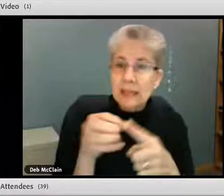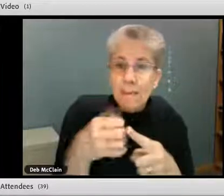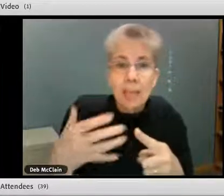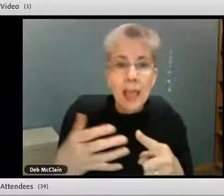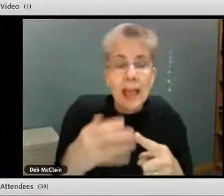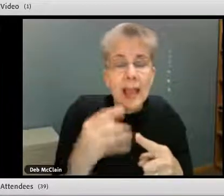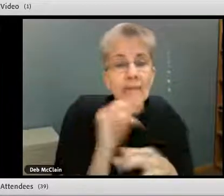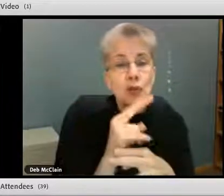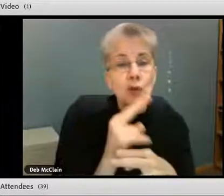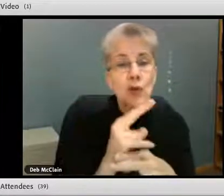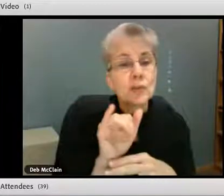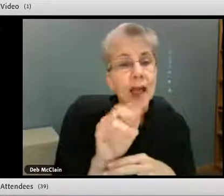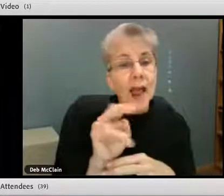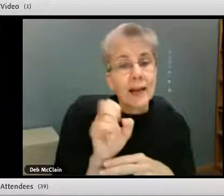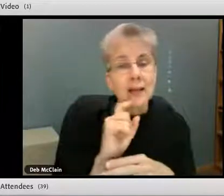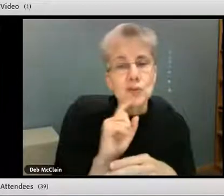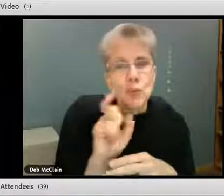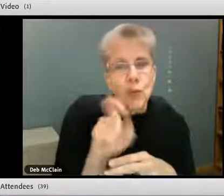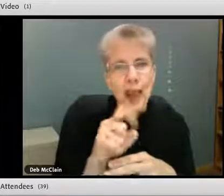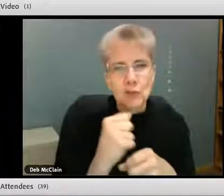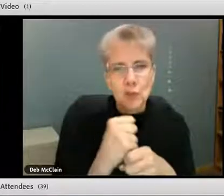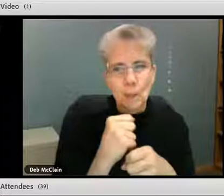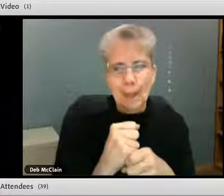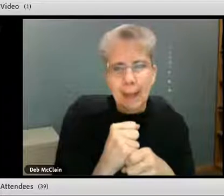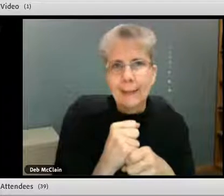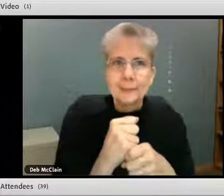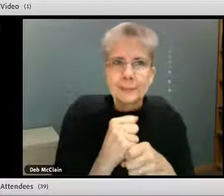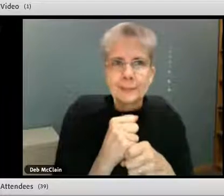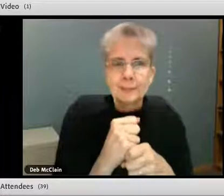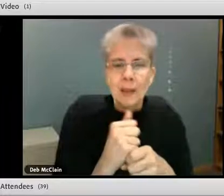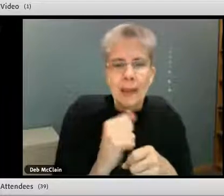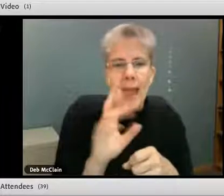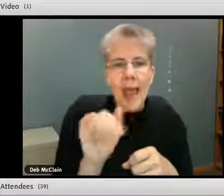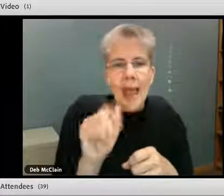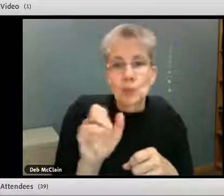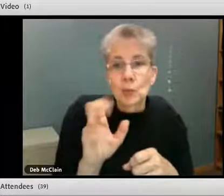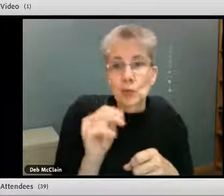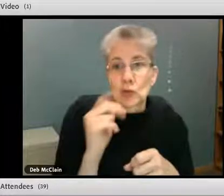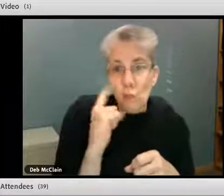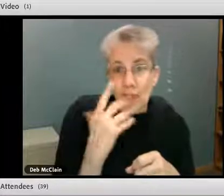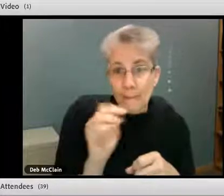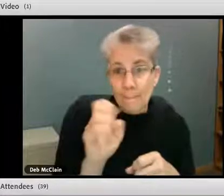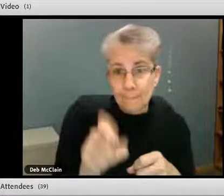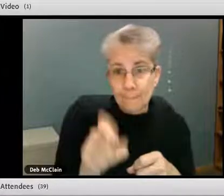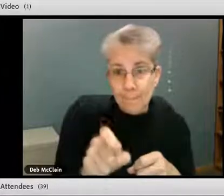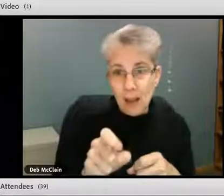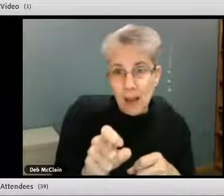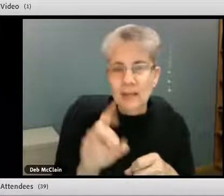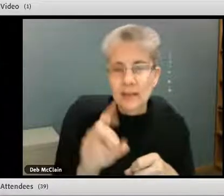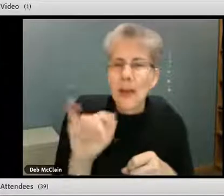you actually have to make a little attribution for them. Pexels, on the other hand, says do what you please with the images.